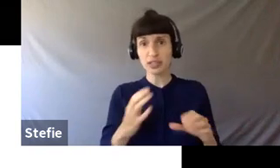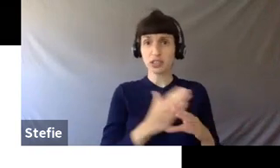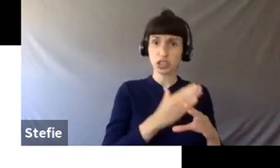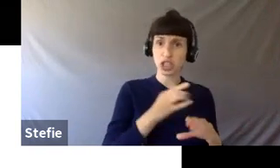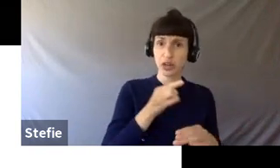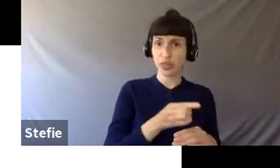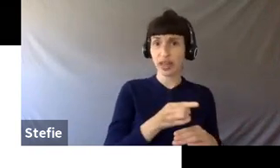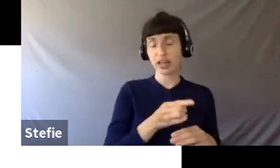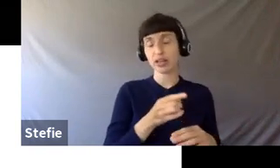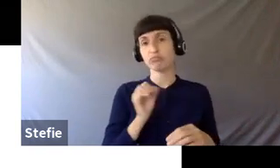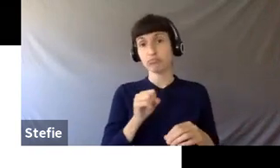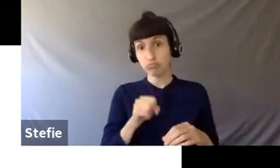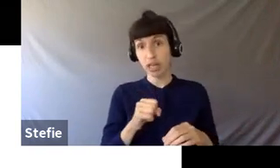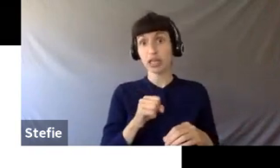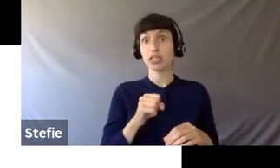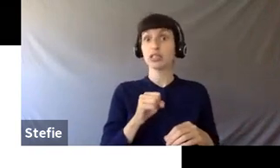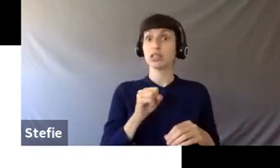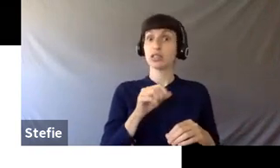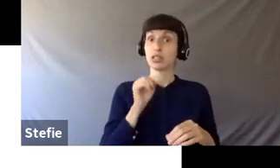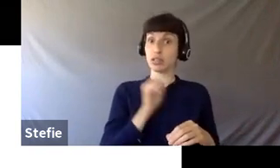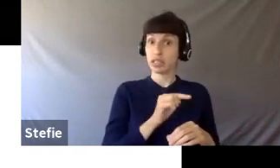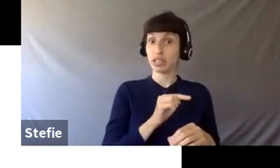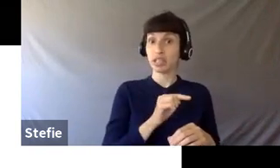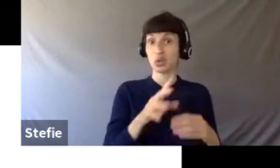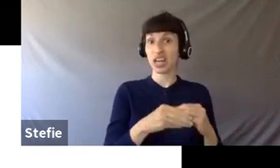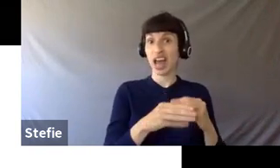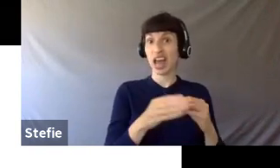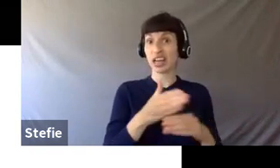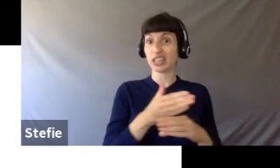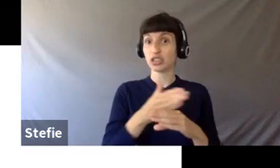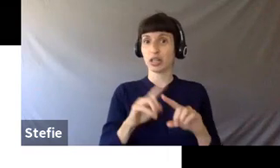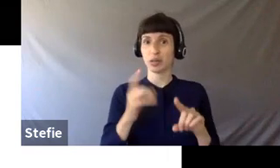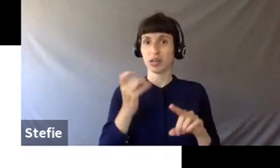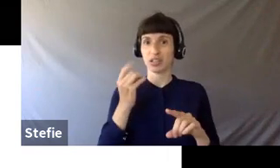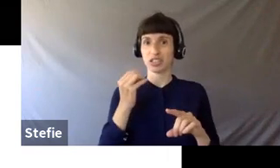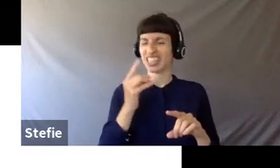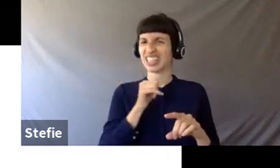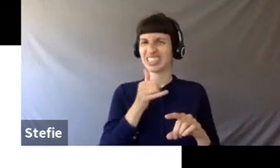so think about that disconnect. You can do it,